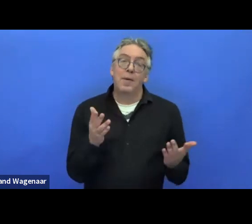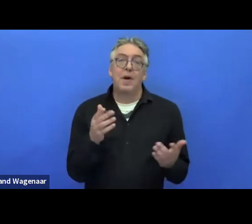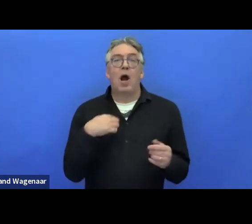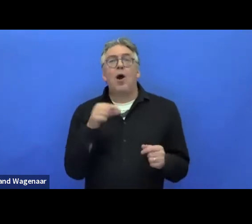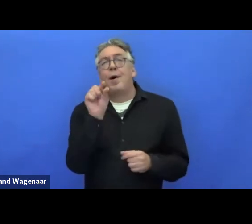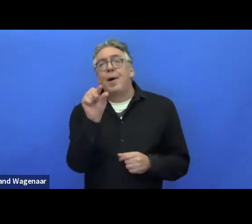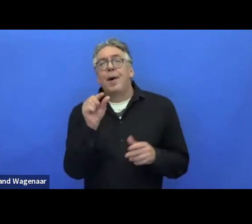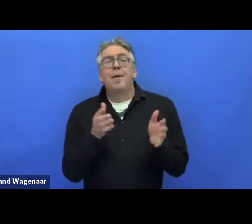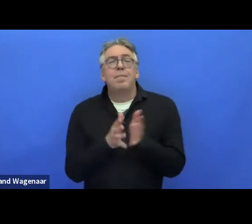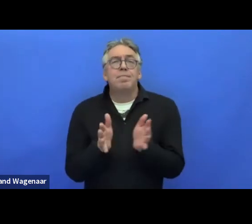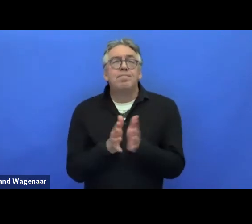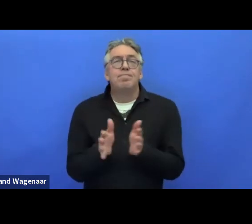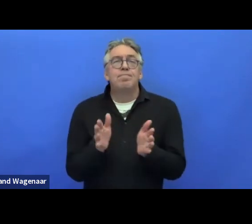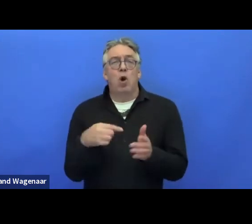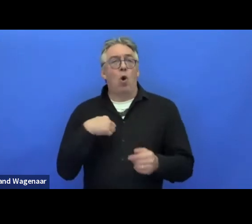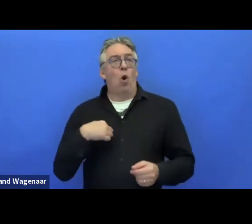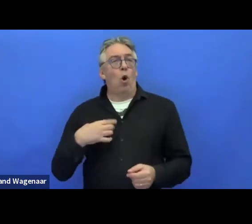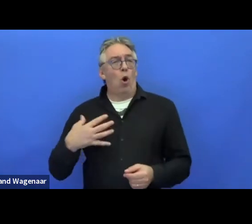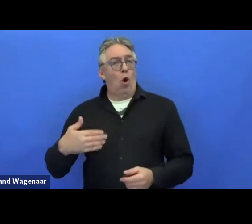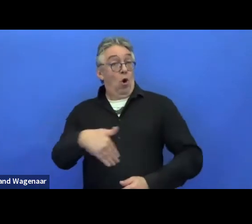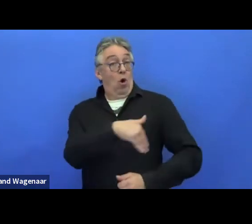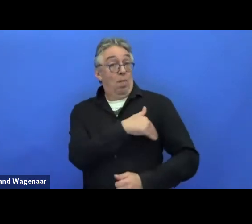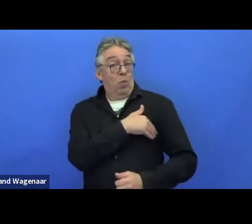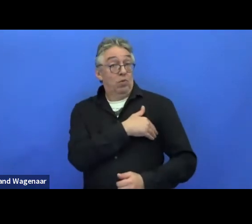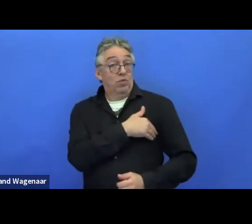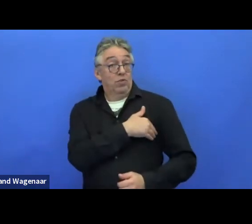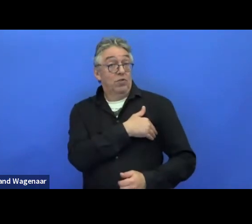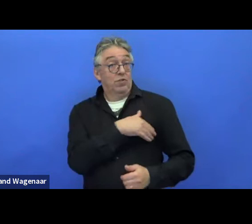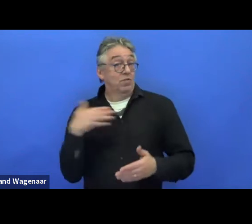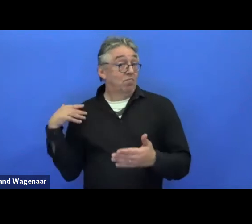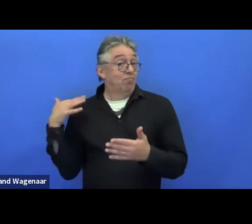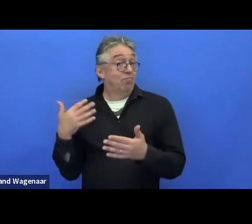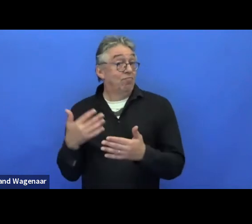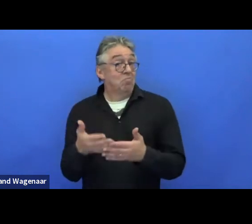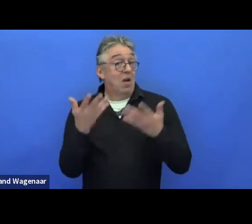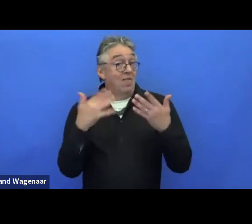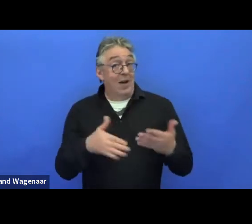with regards to the rights of persons with disabilities and the complaints that we see.